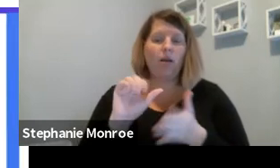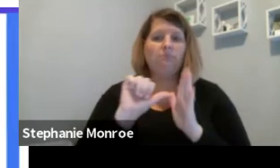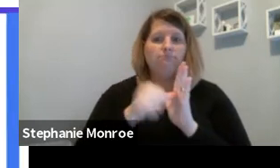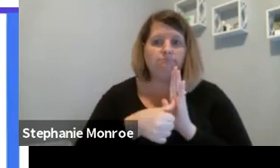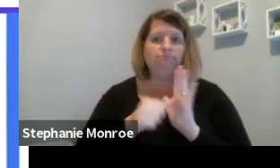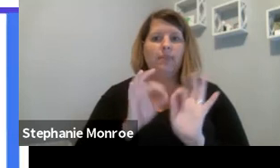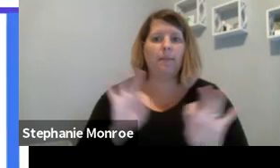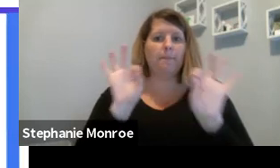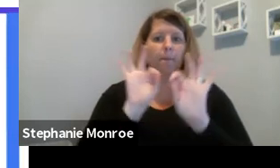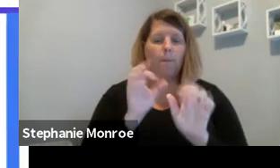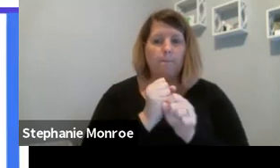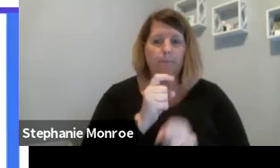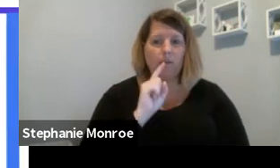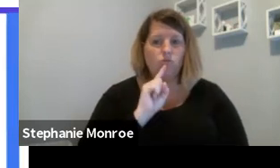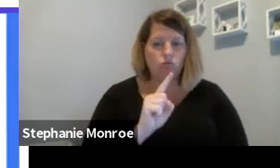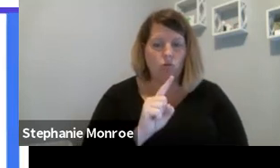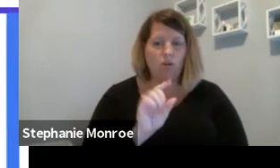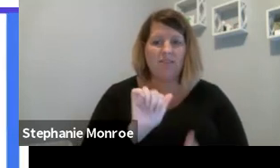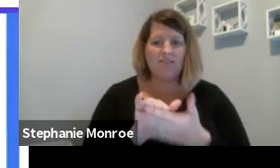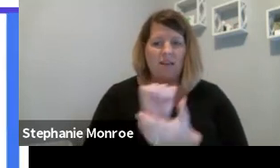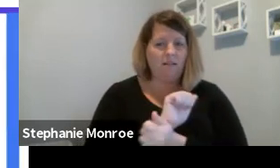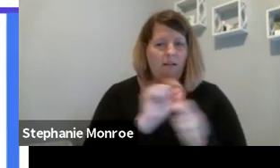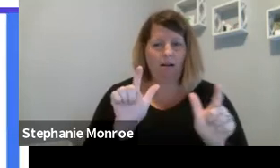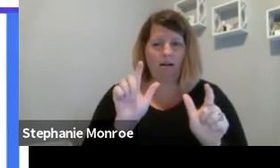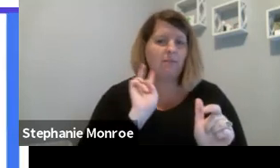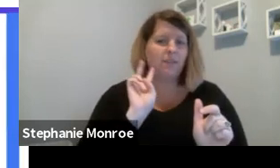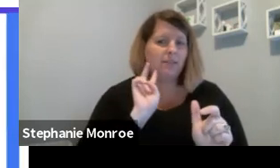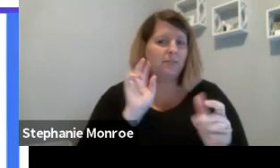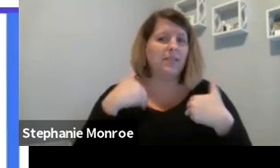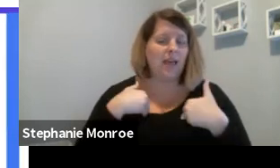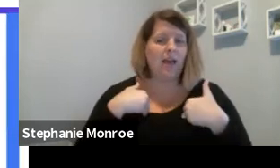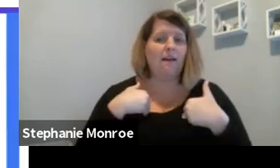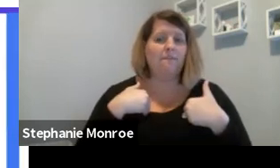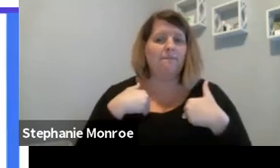of making sure that all victims have access